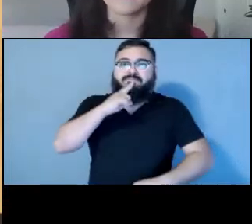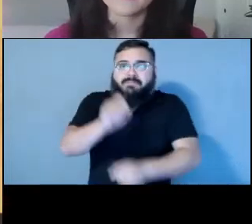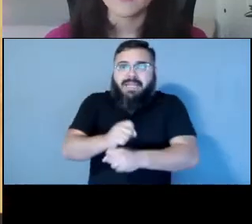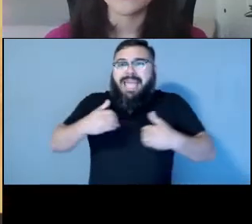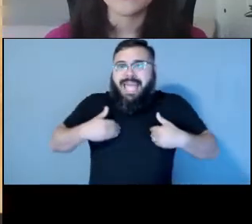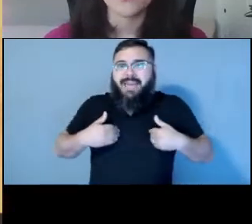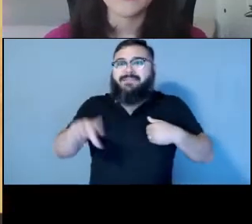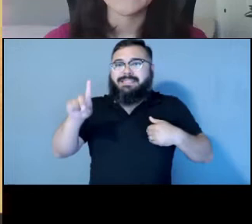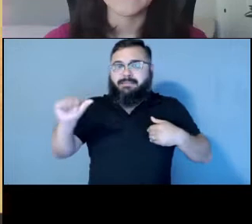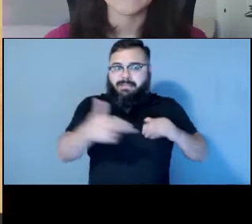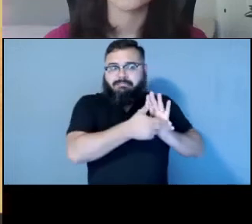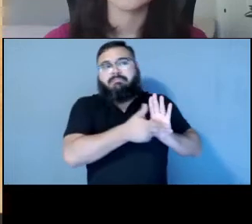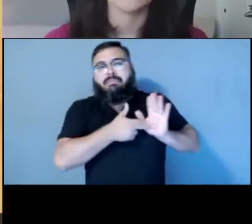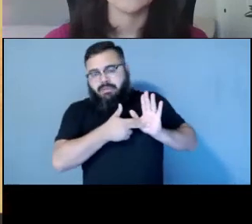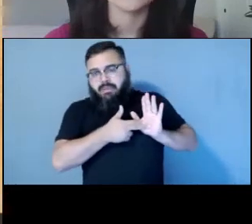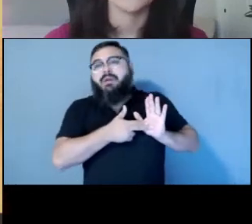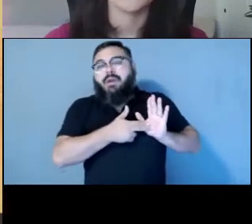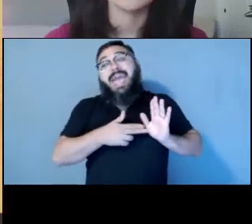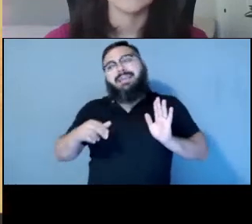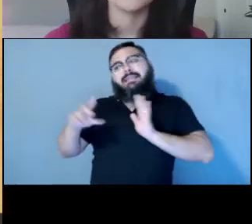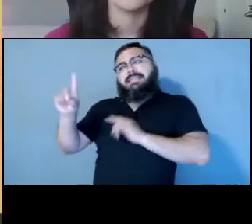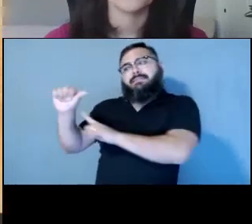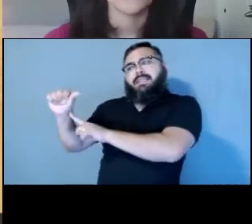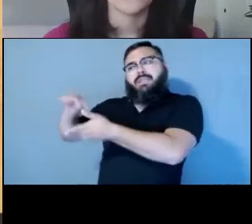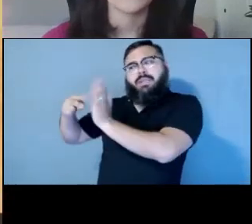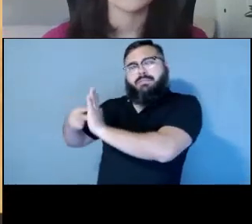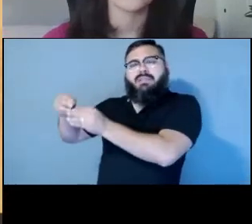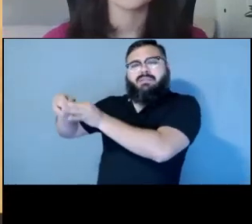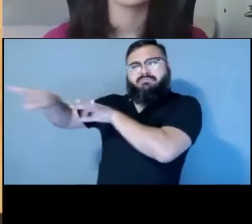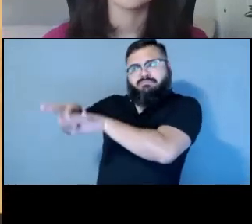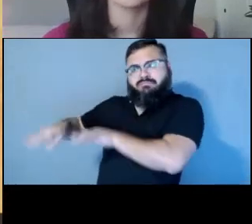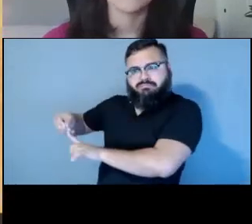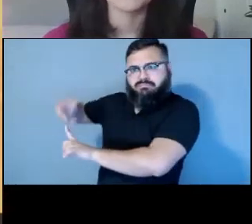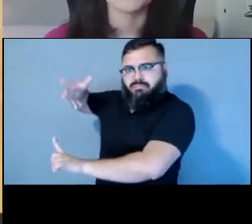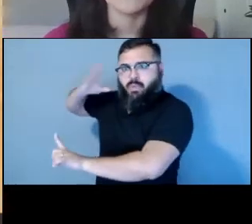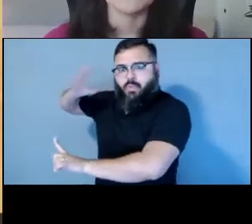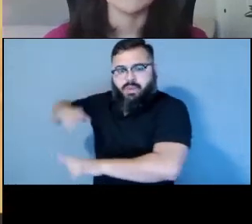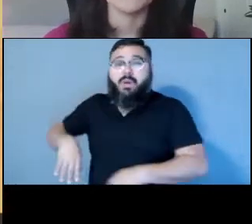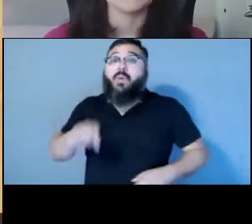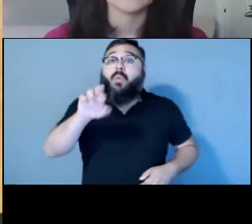like I said, we'll look at the actual definition here in a second, or if you have a record of a disability.